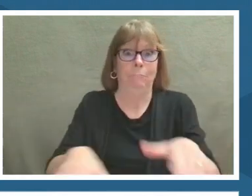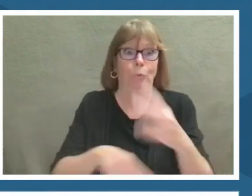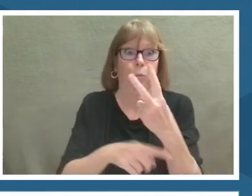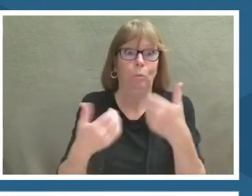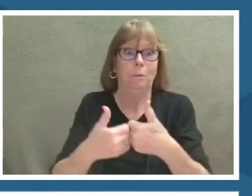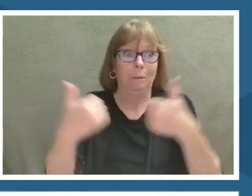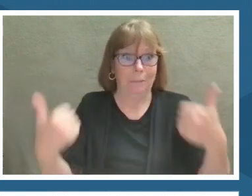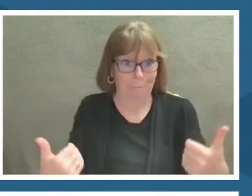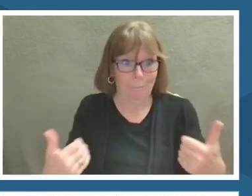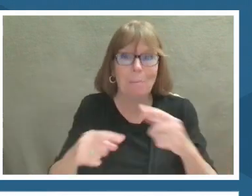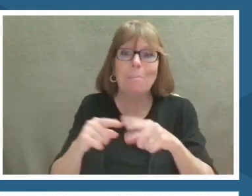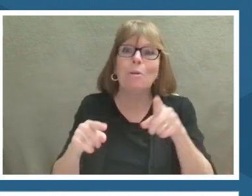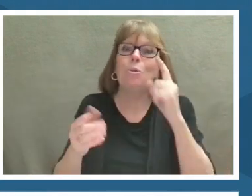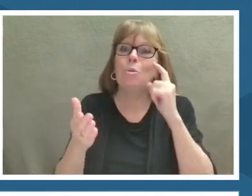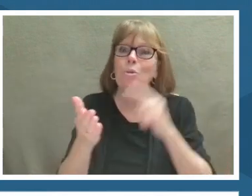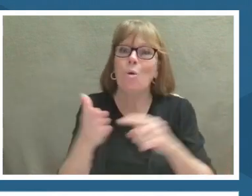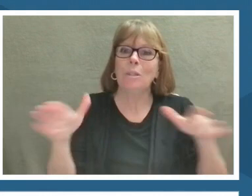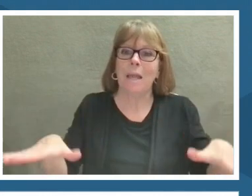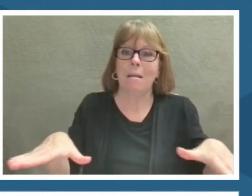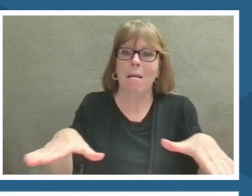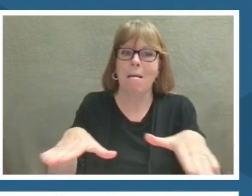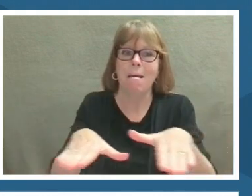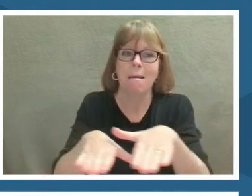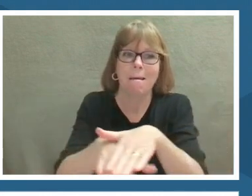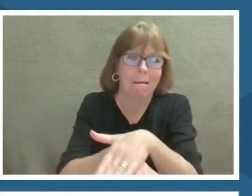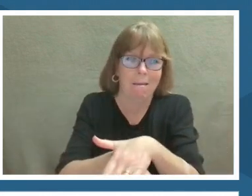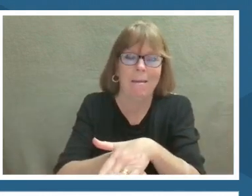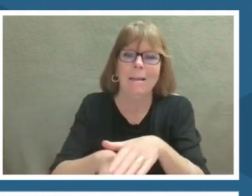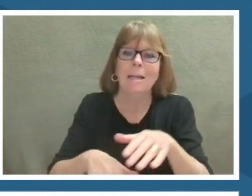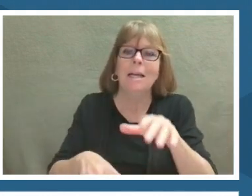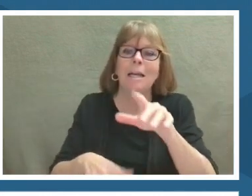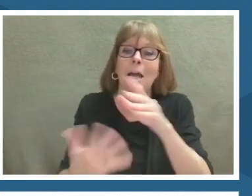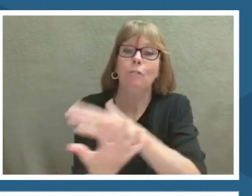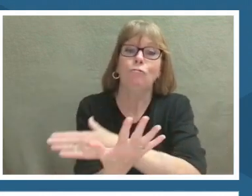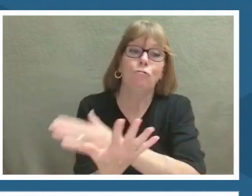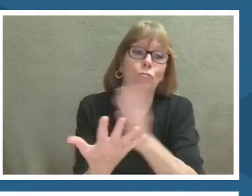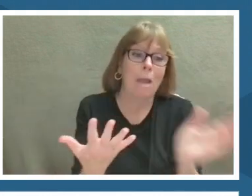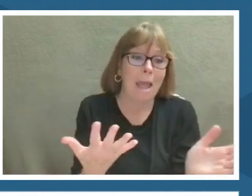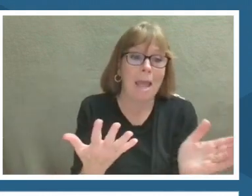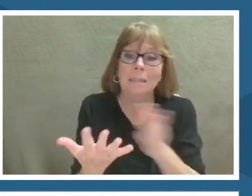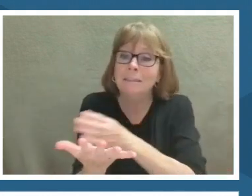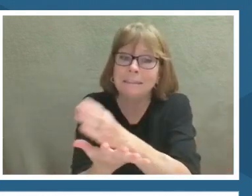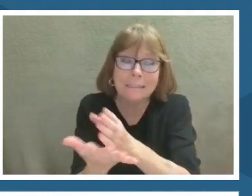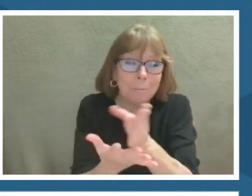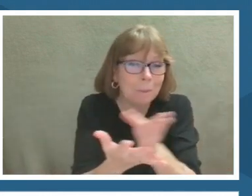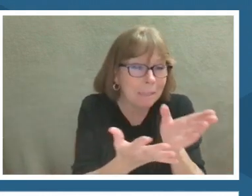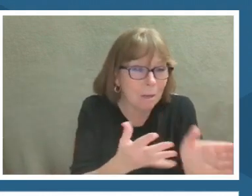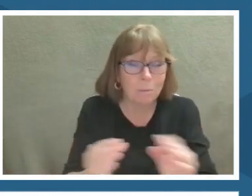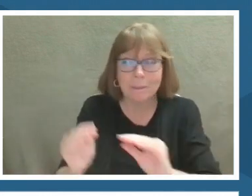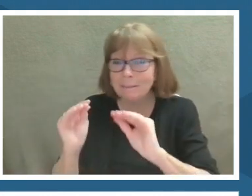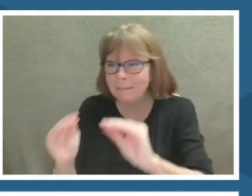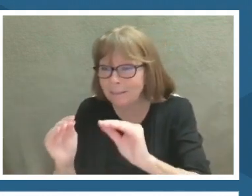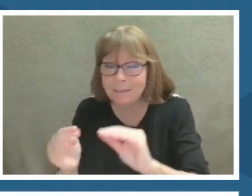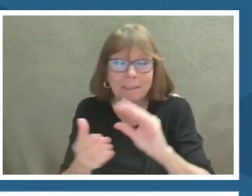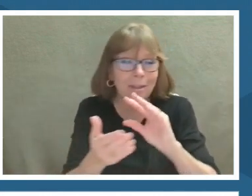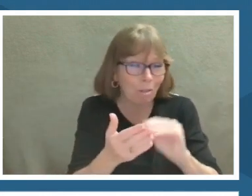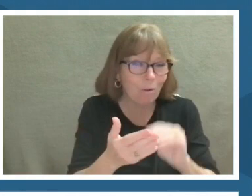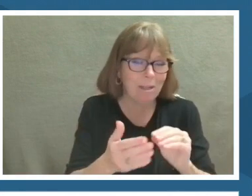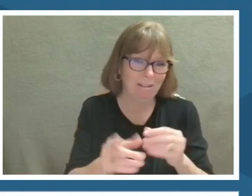that's where this idea of transdisciplinary teaching and learning will come from